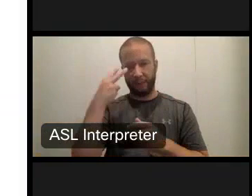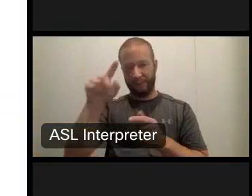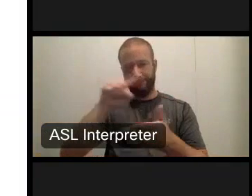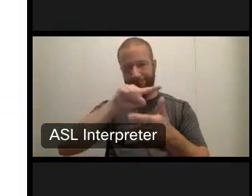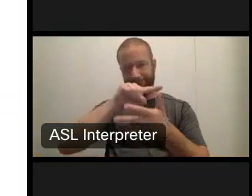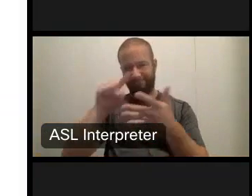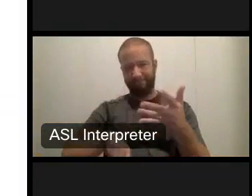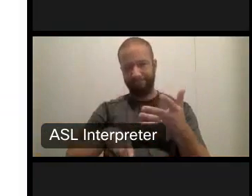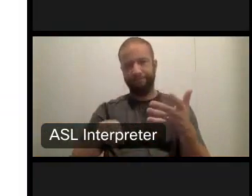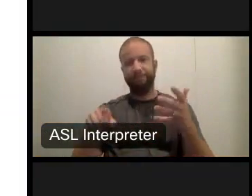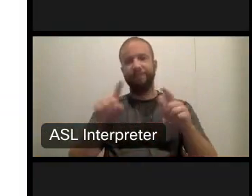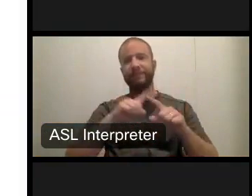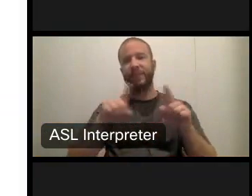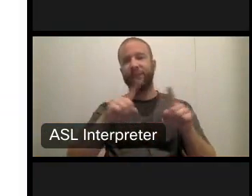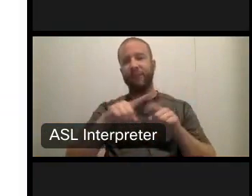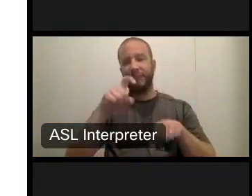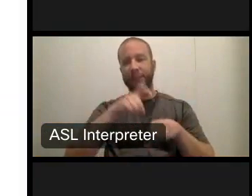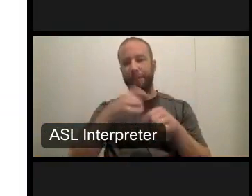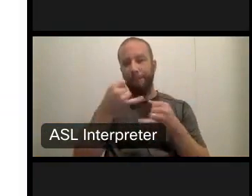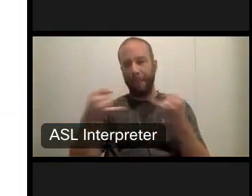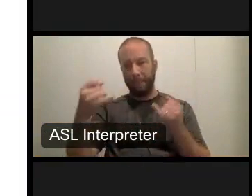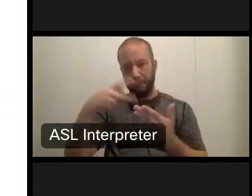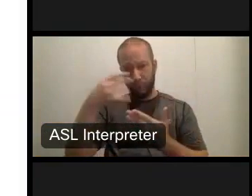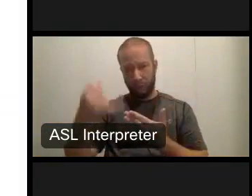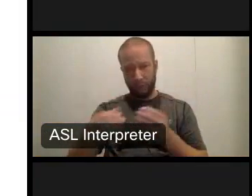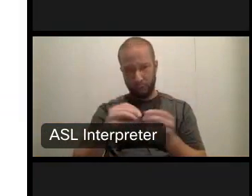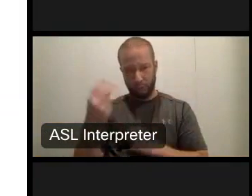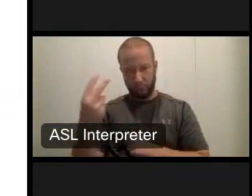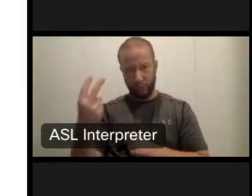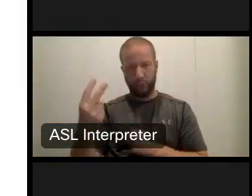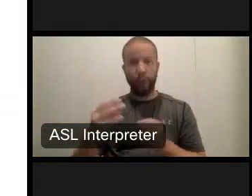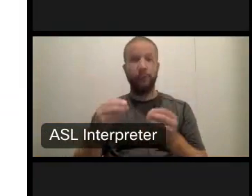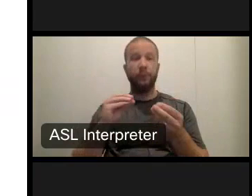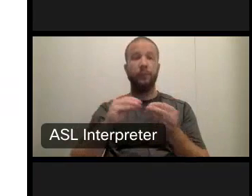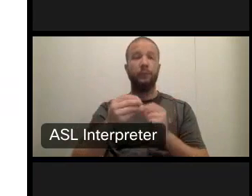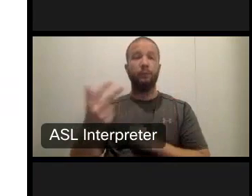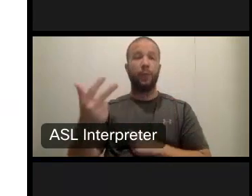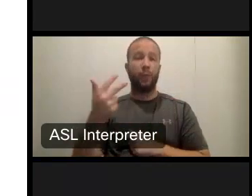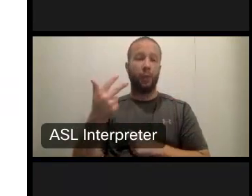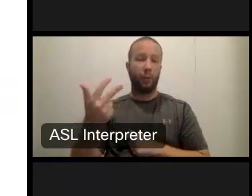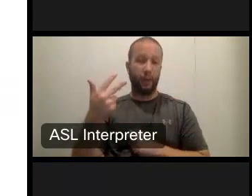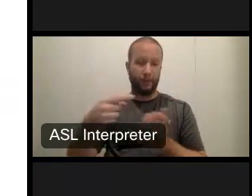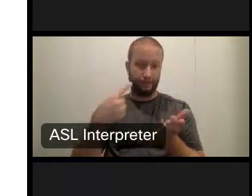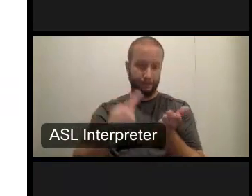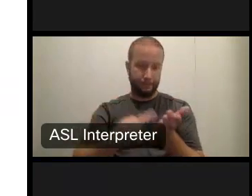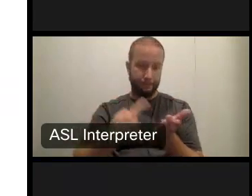um General overview timeline of the project uh we will talk a little bit about the transit